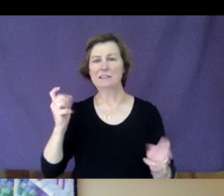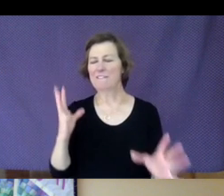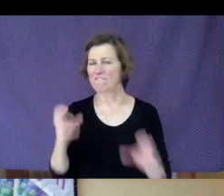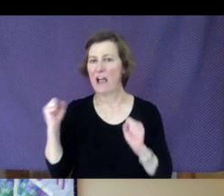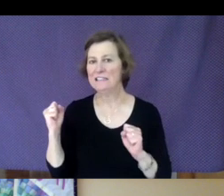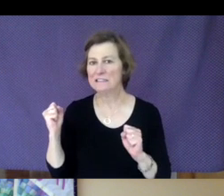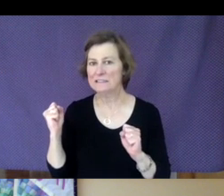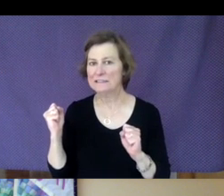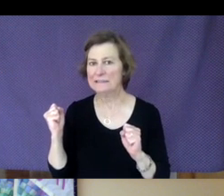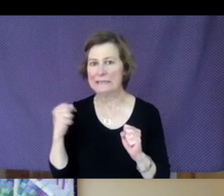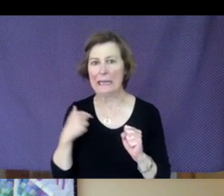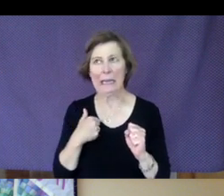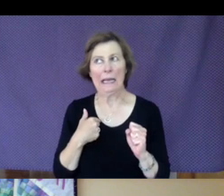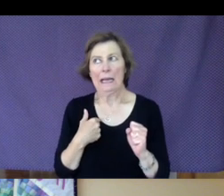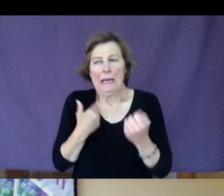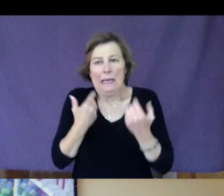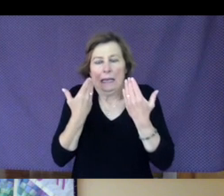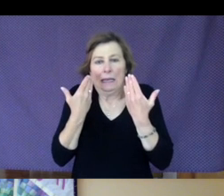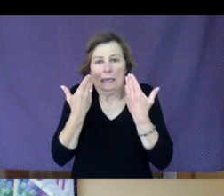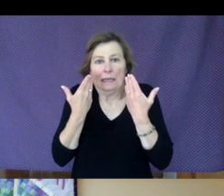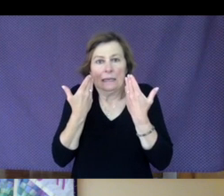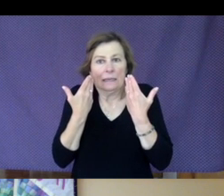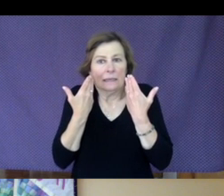I don't know what awaits you in the new normal